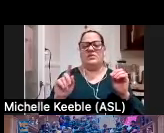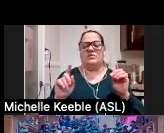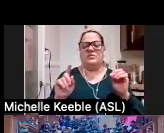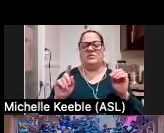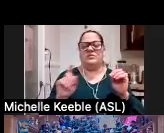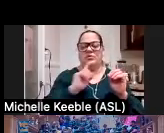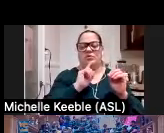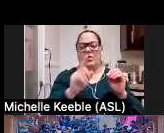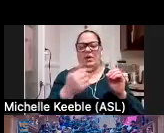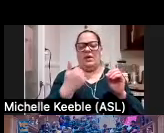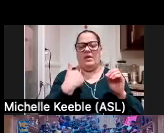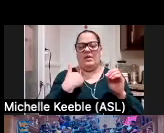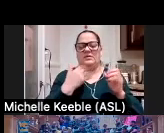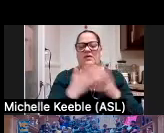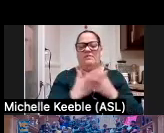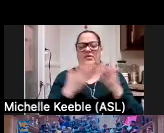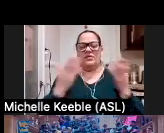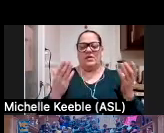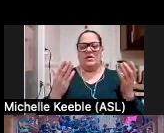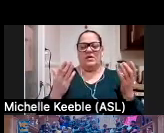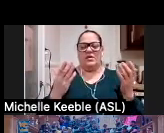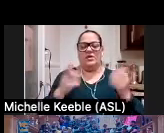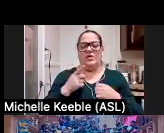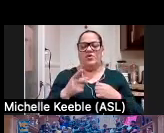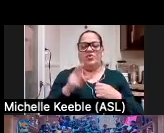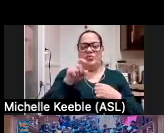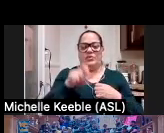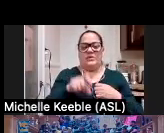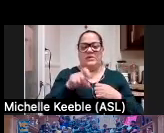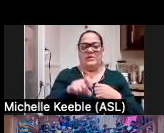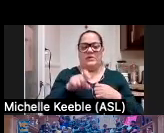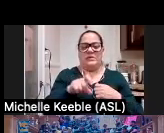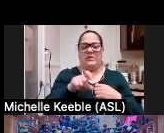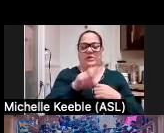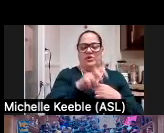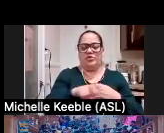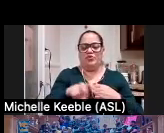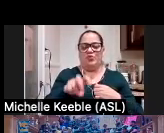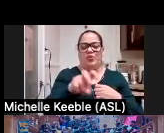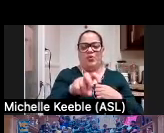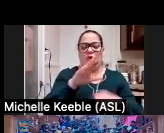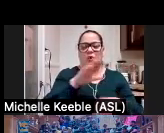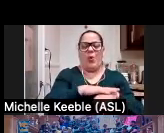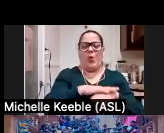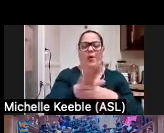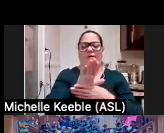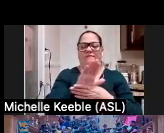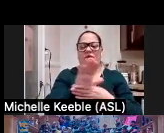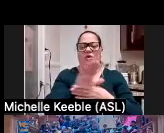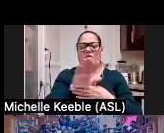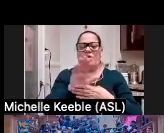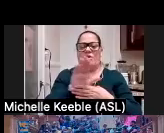has everything um that you guys just seen in the tour um video. So, everything will